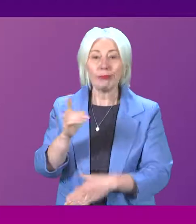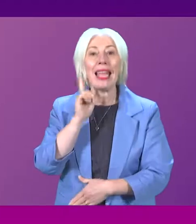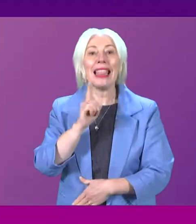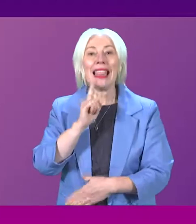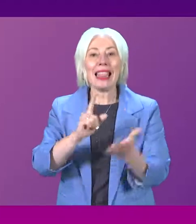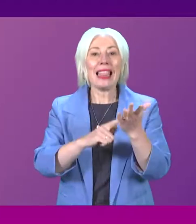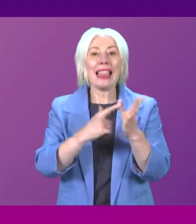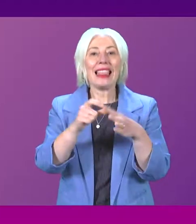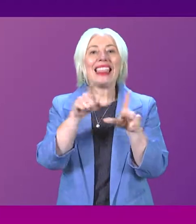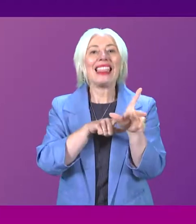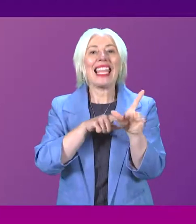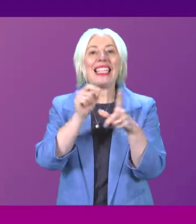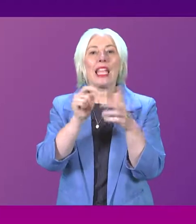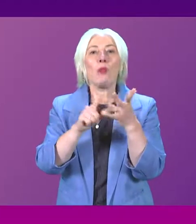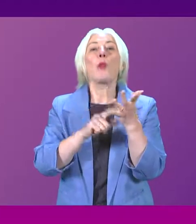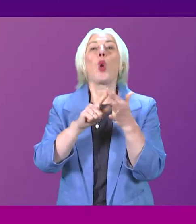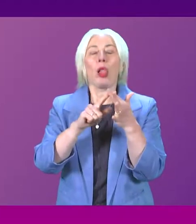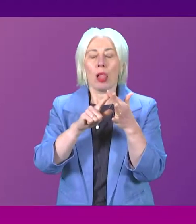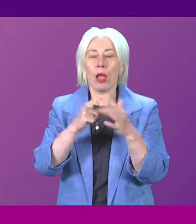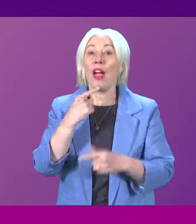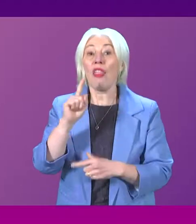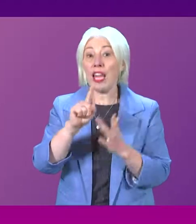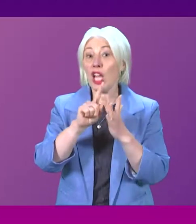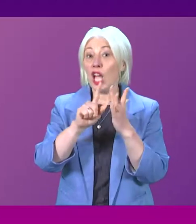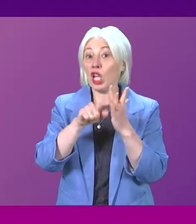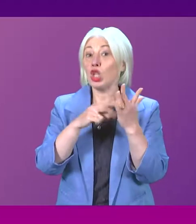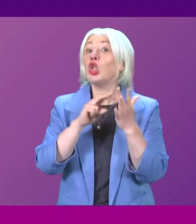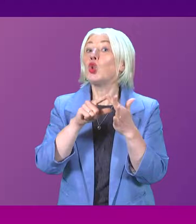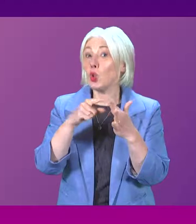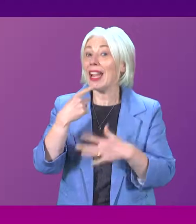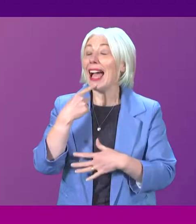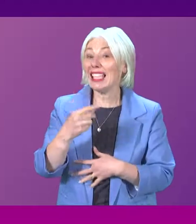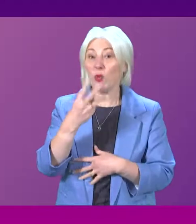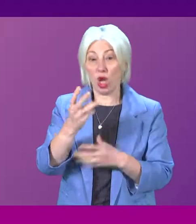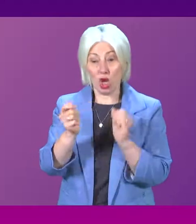On 9 June 2022, I announced to Parliament three amendments to those terms of reference.